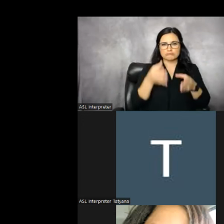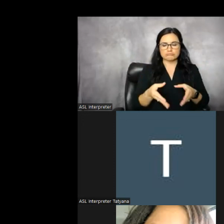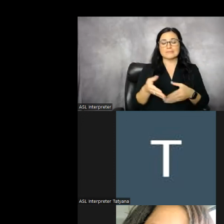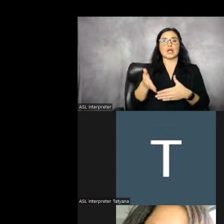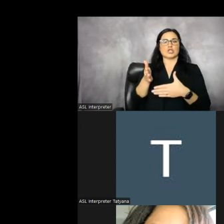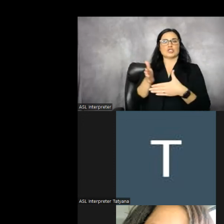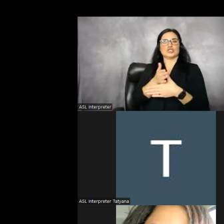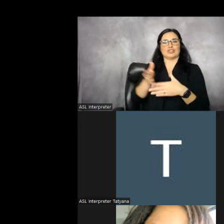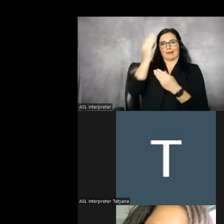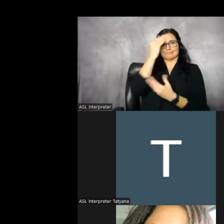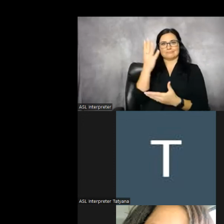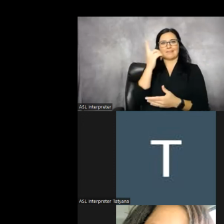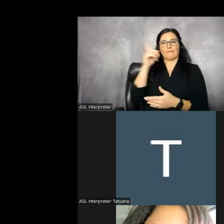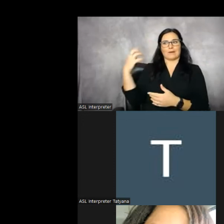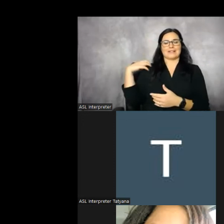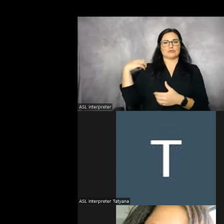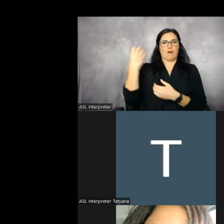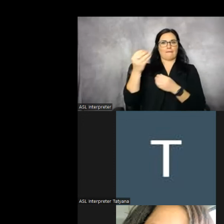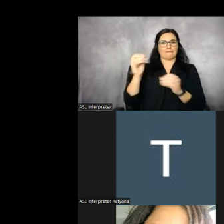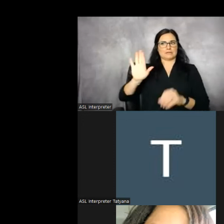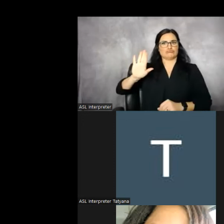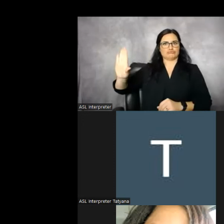to the chancellor's office. And one of the things that we came